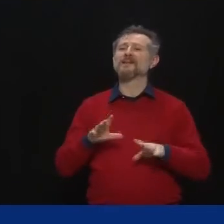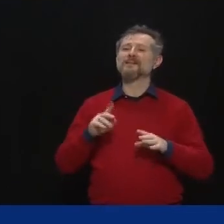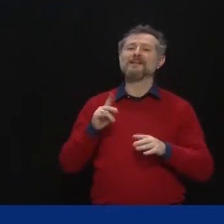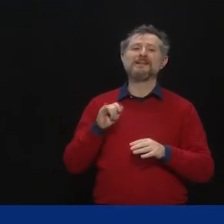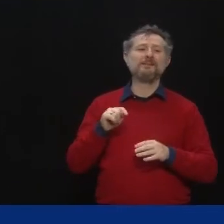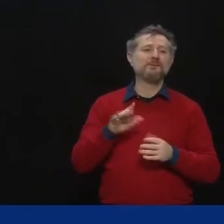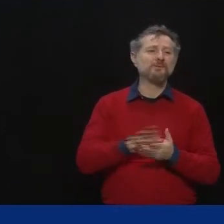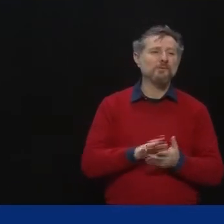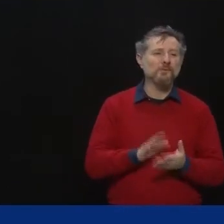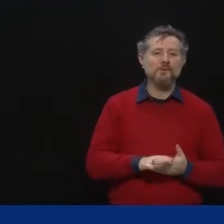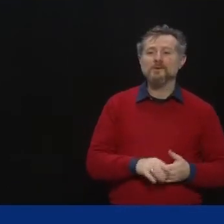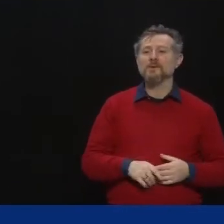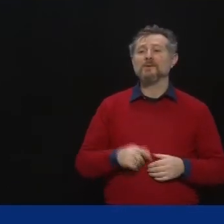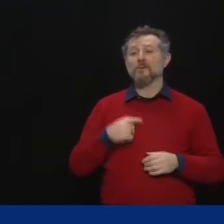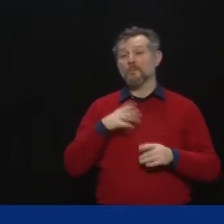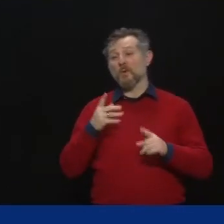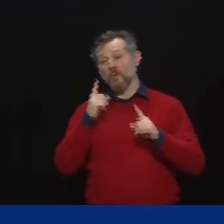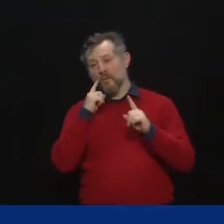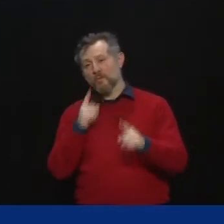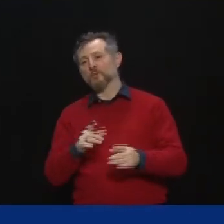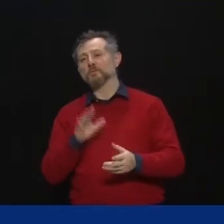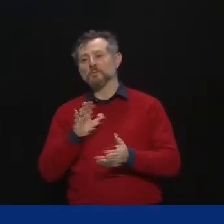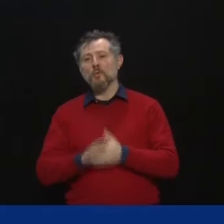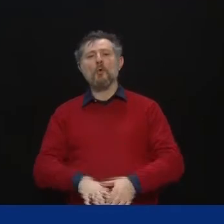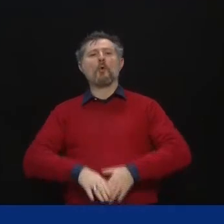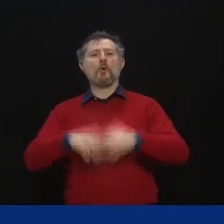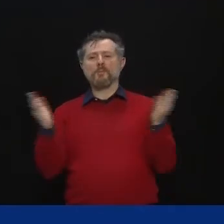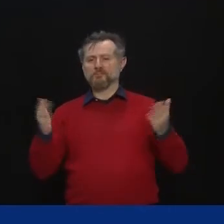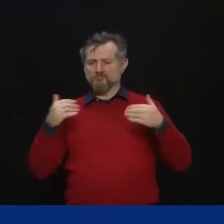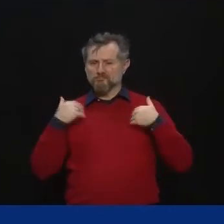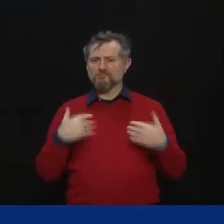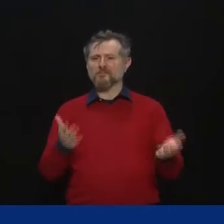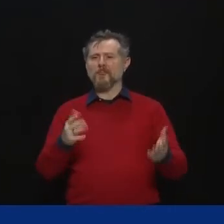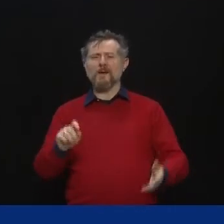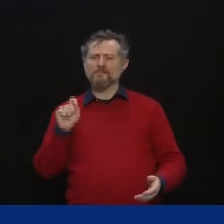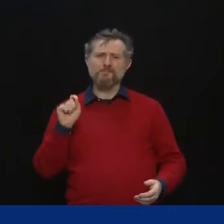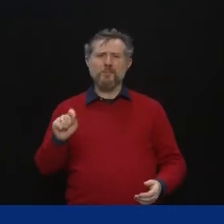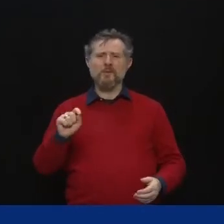PLEASE CONTINUE TO GIVE YOUR REGARD TO THE TEAM AS WELL. AS YOU HEARD, WE'LL BE SENDING A LOT OF TESTING KITS TO SCHOOLS